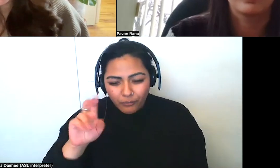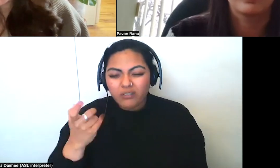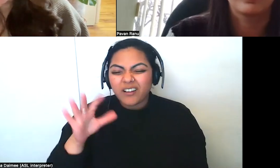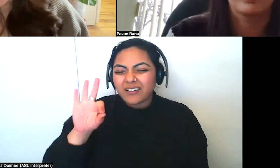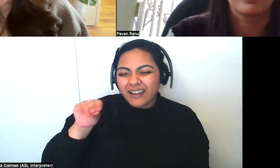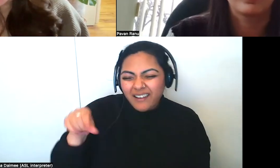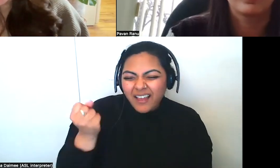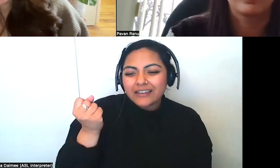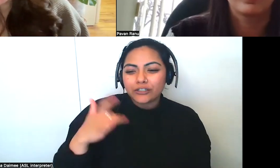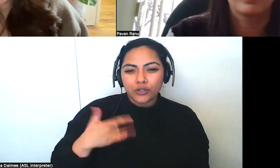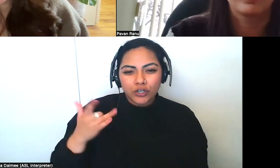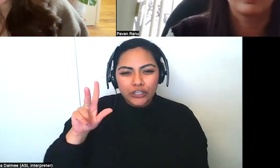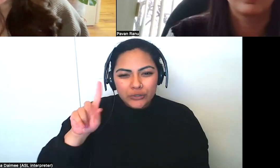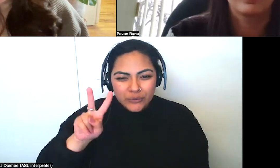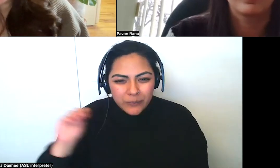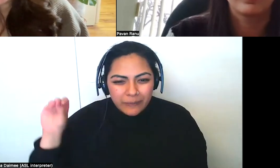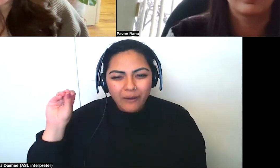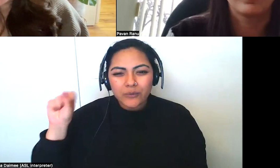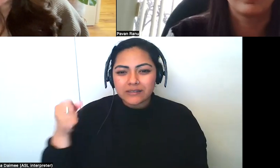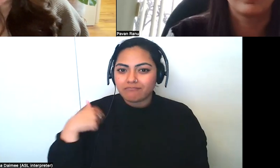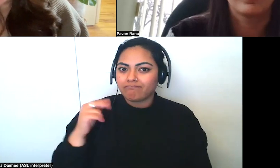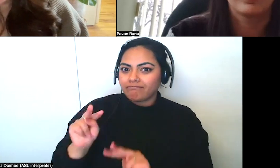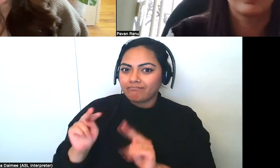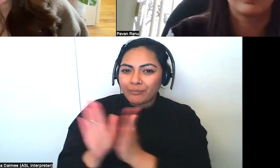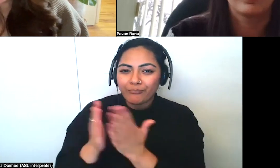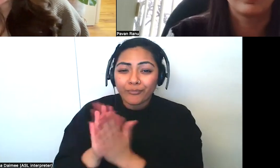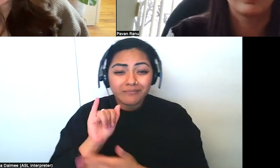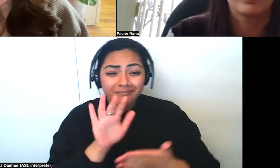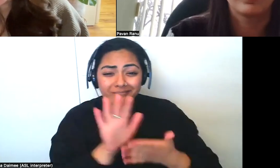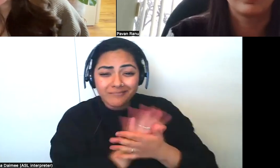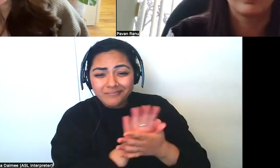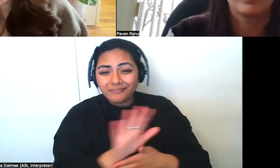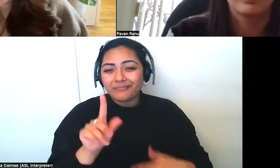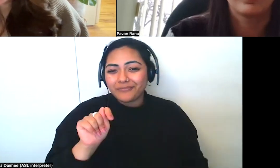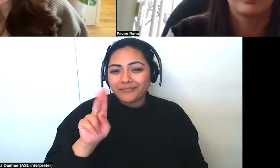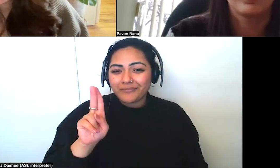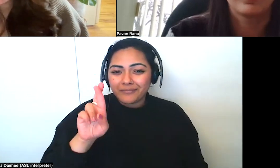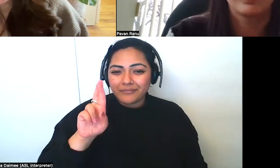"Turning Red," I think was another great recent example of, like, recent history, Nostalgiacore.